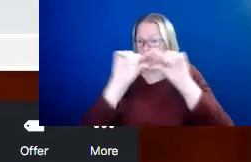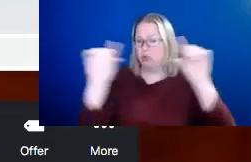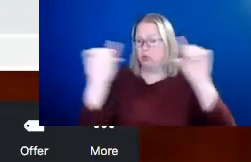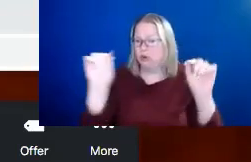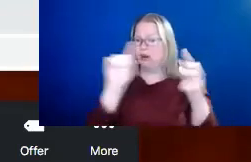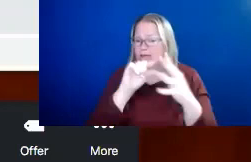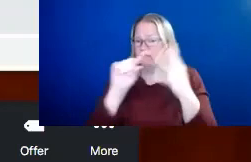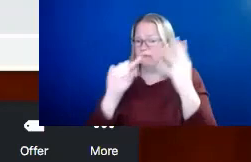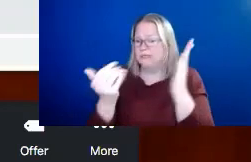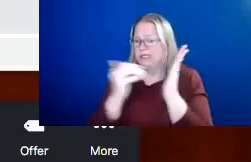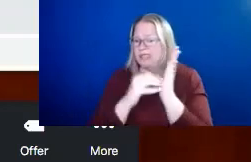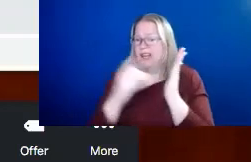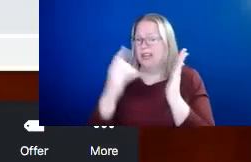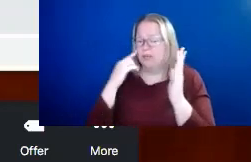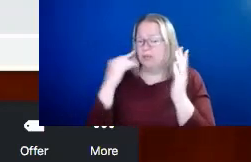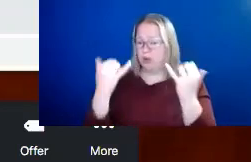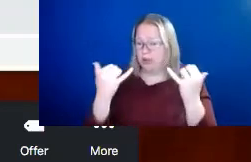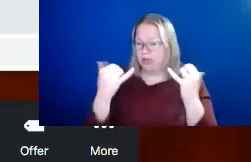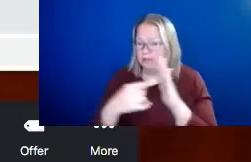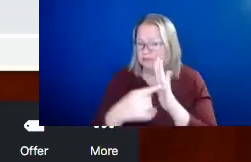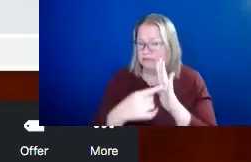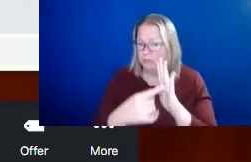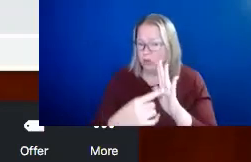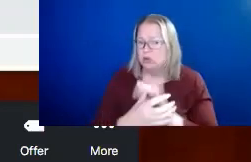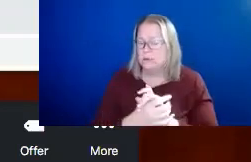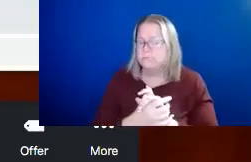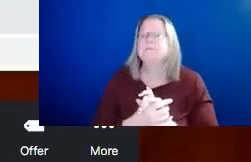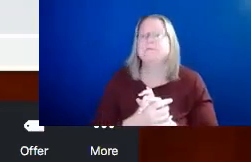more time for this session. >>RACHAEL DADASIEWICZ: This is